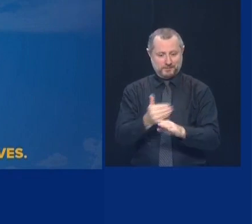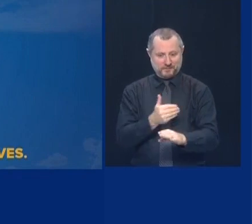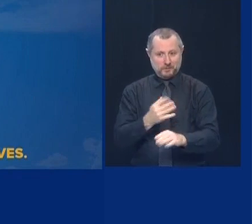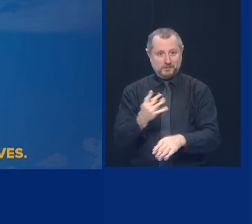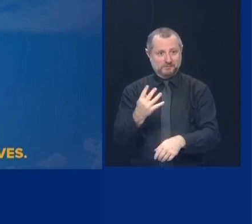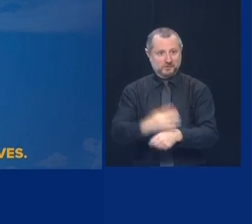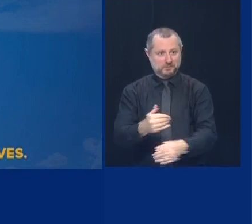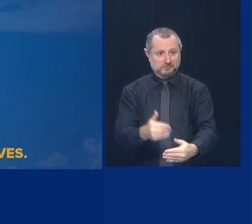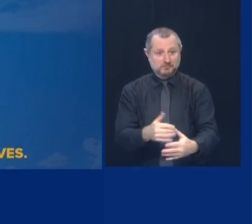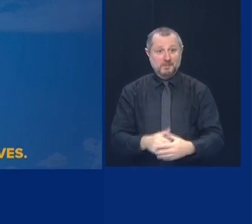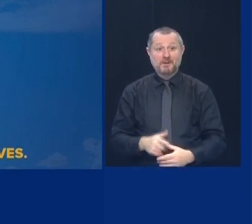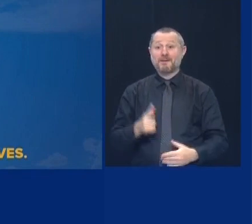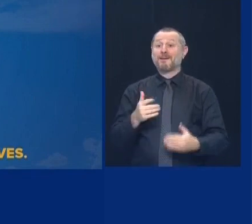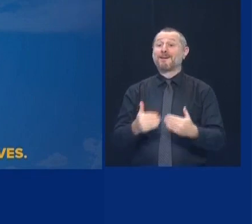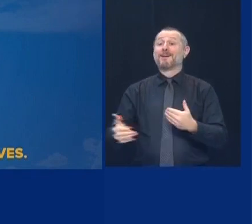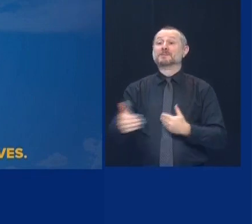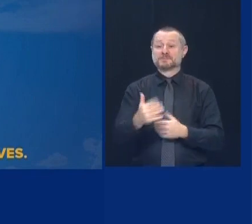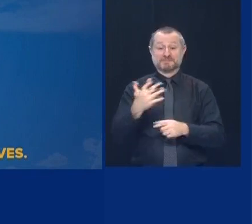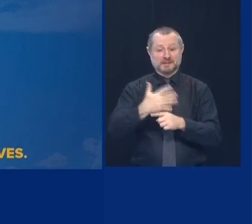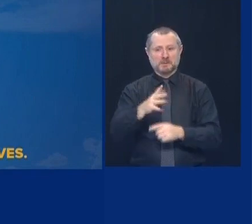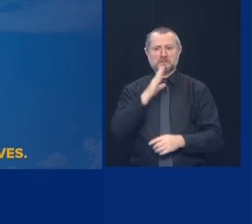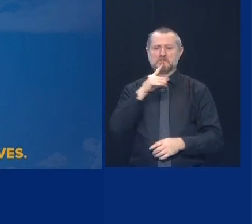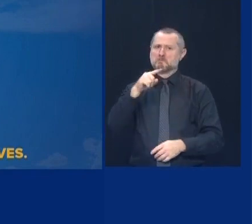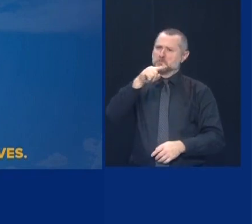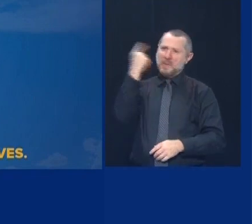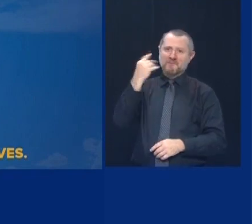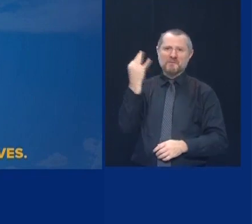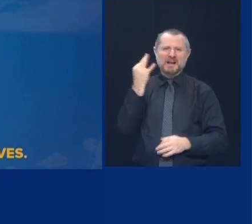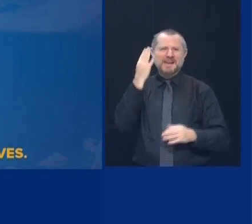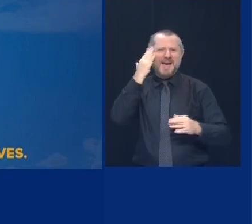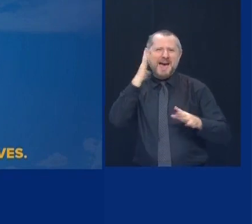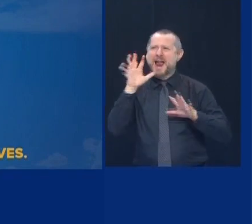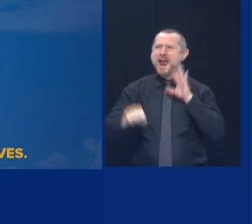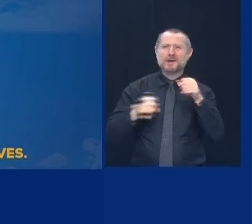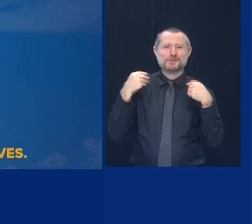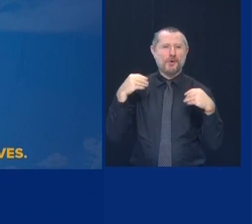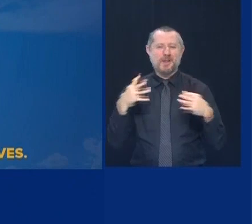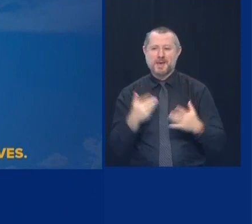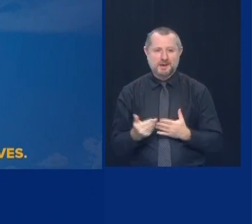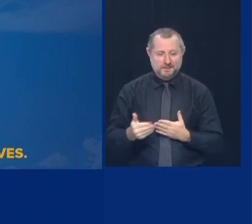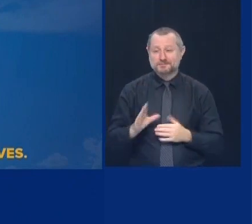TODAY+e1 ISe1 SUNDAY. WE ARE IN NEW YORK CITY IN THE UNITED STATES OF AMERICA AND